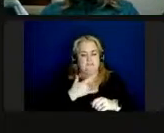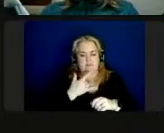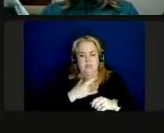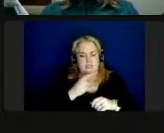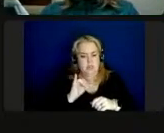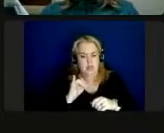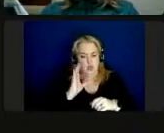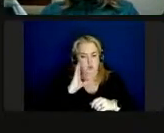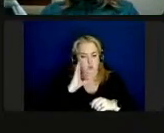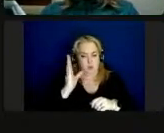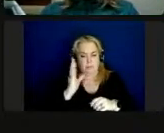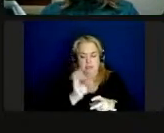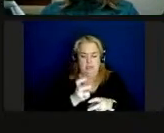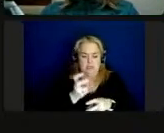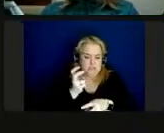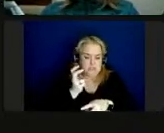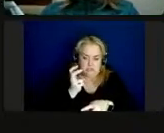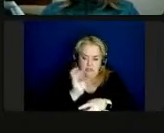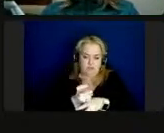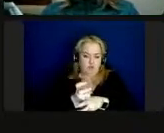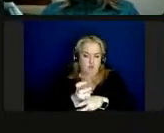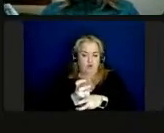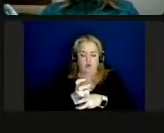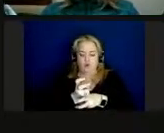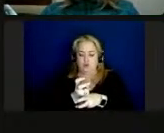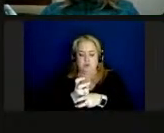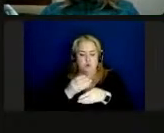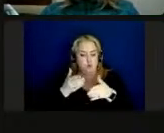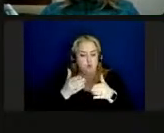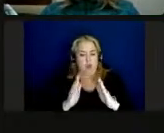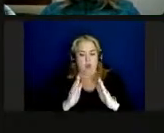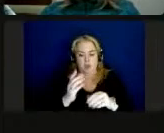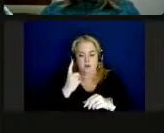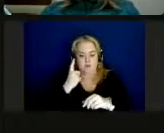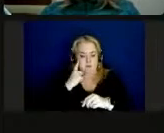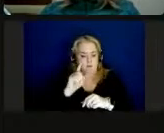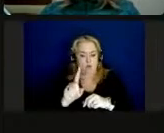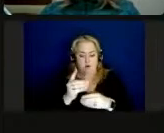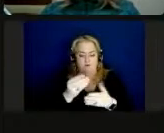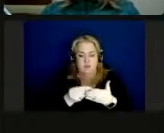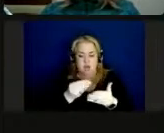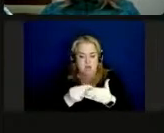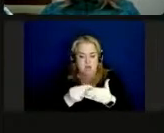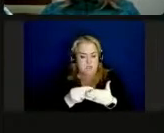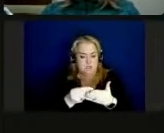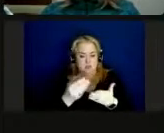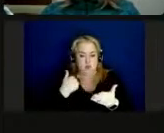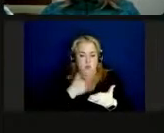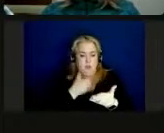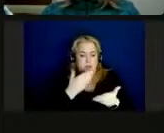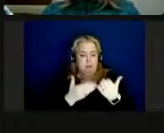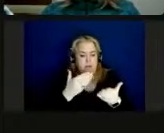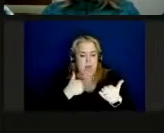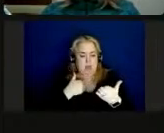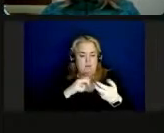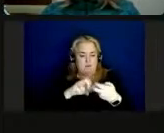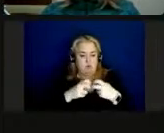QUESTION. OH , GO AHEAD. THANK YOU.